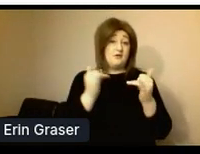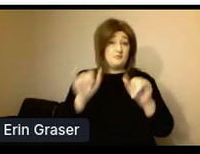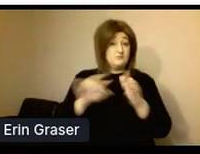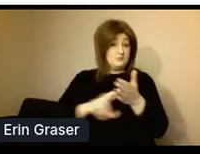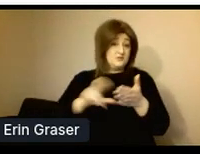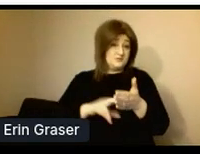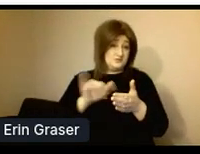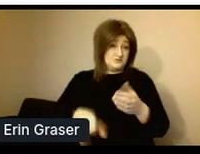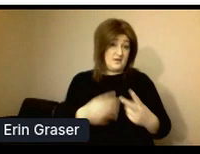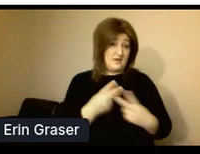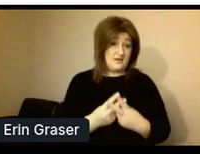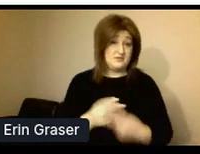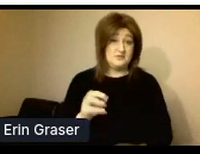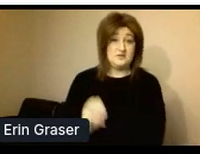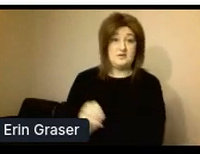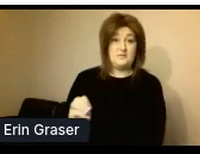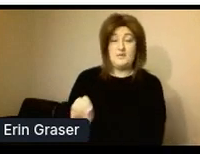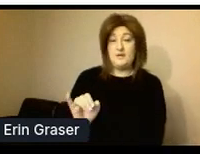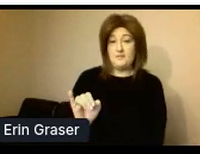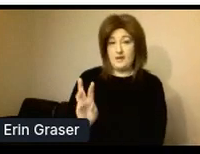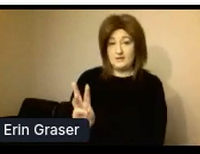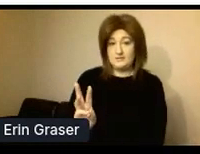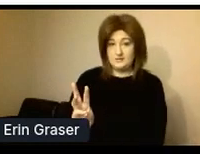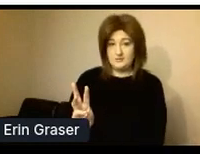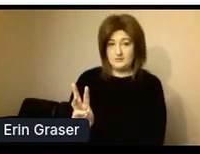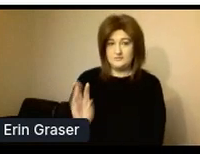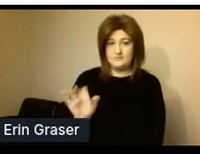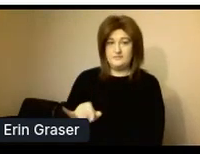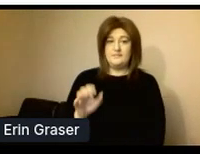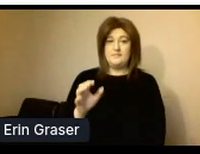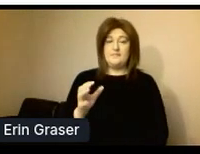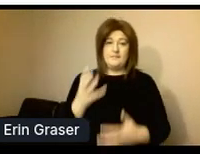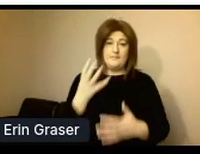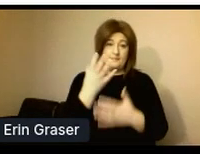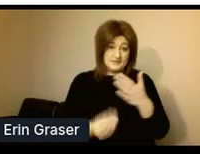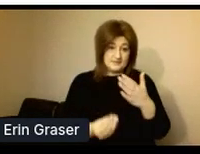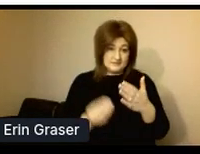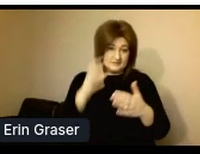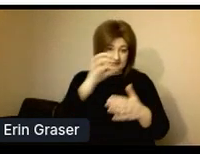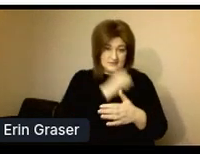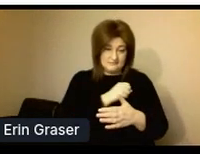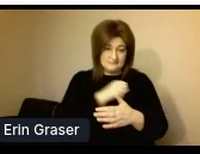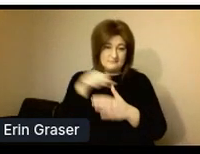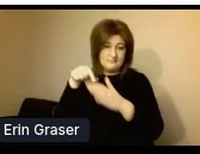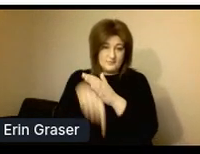to research the missing and murdered Indigenous women